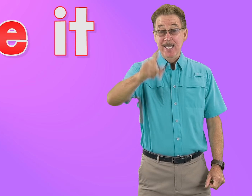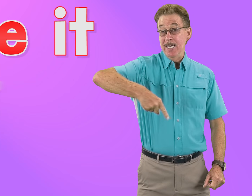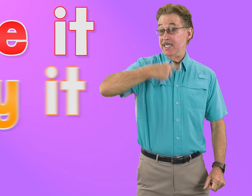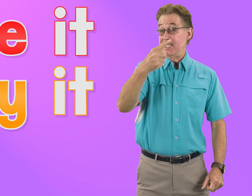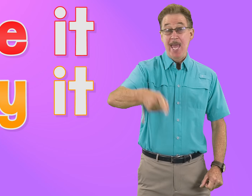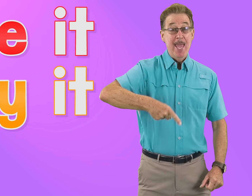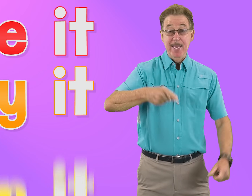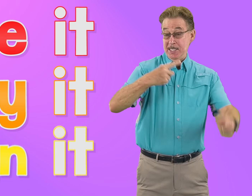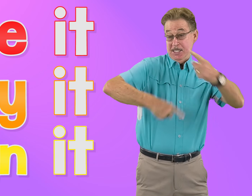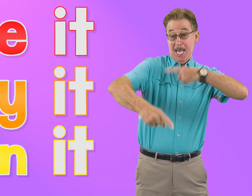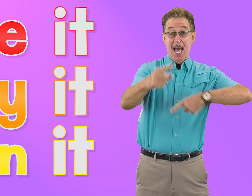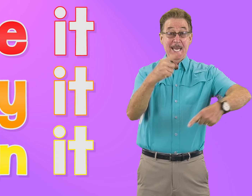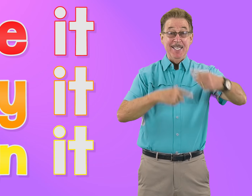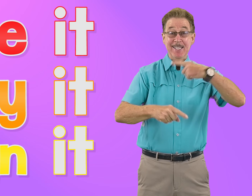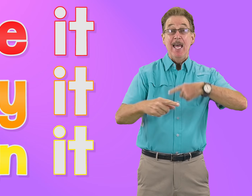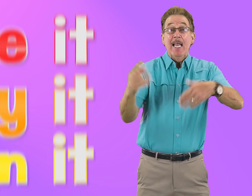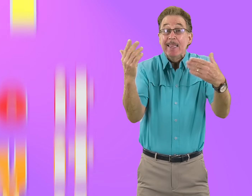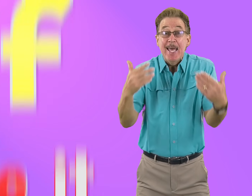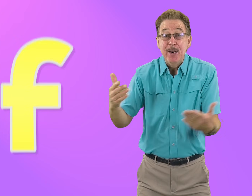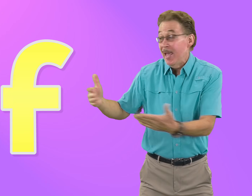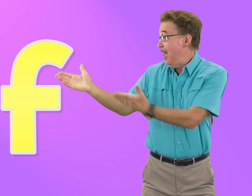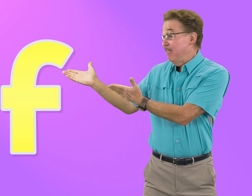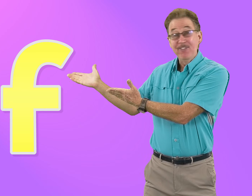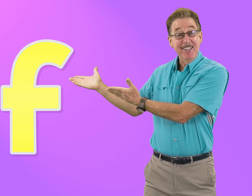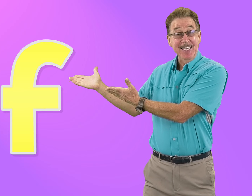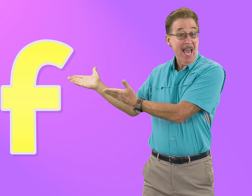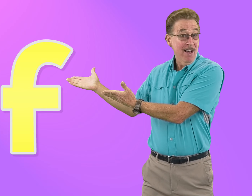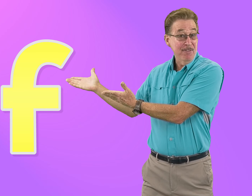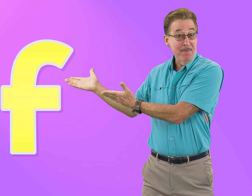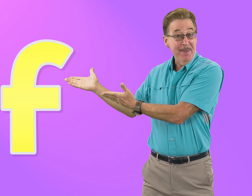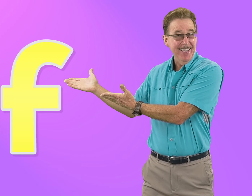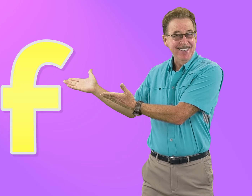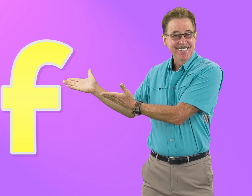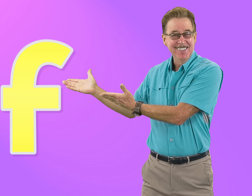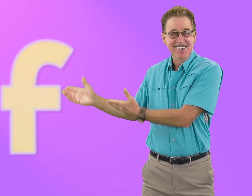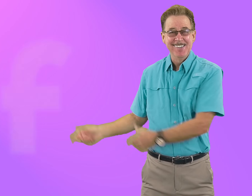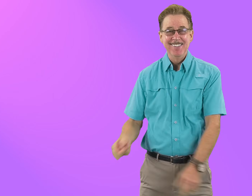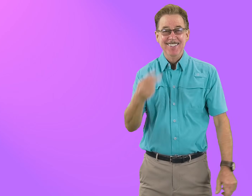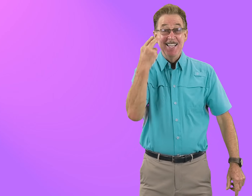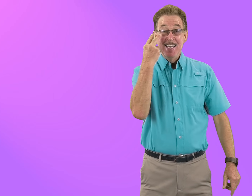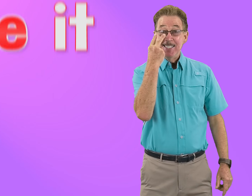See it, Say it,Sign it Letter F f in the alphabet